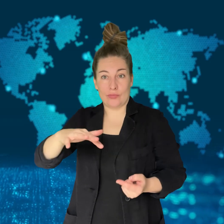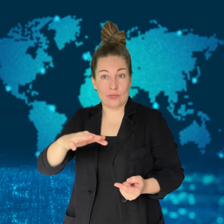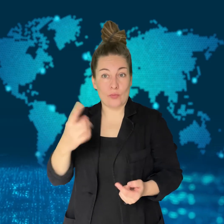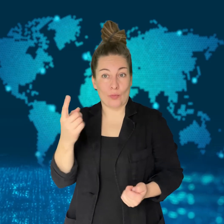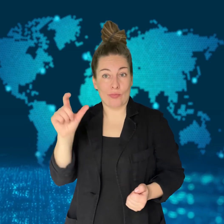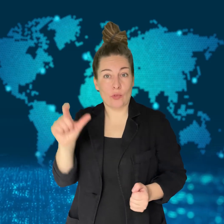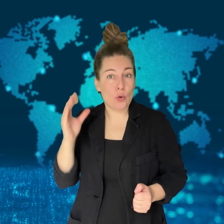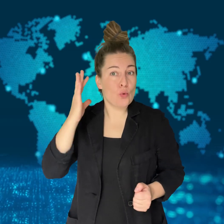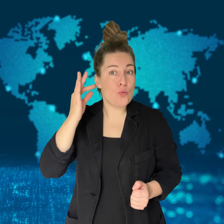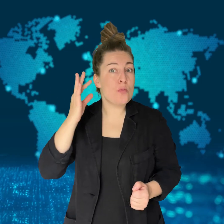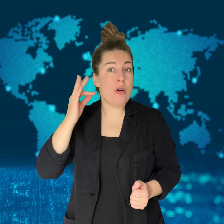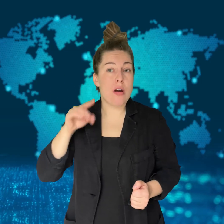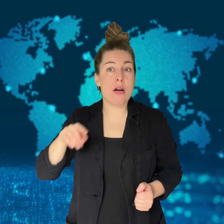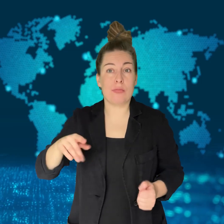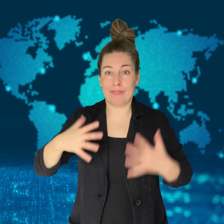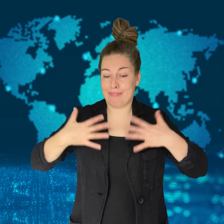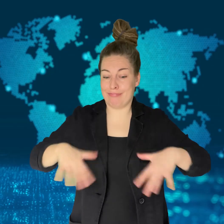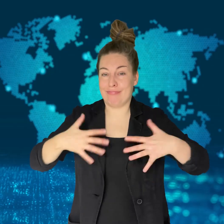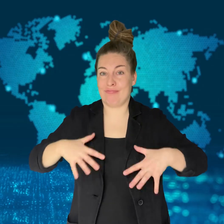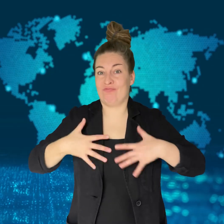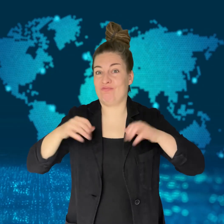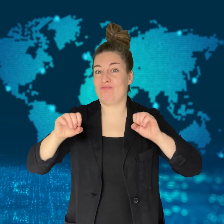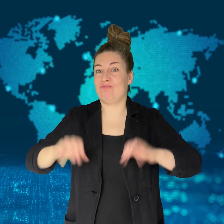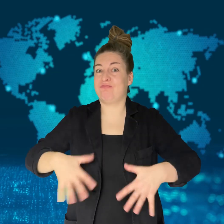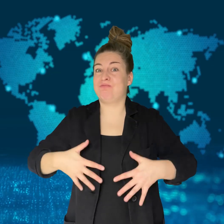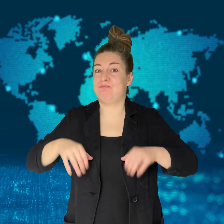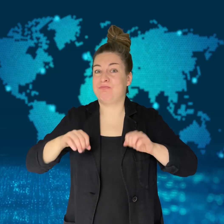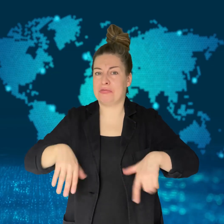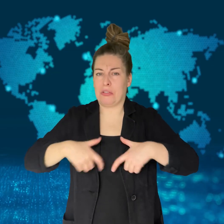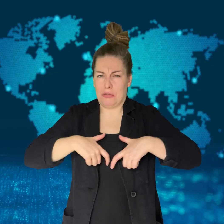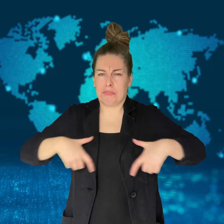protest the country's dress code for women.